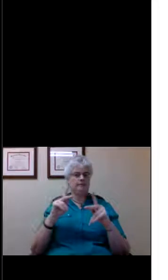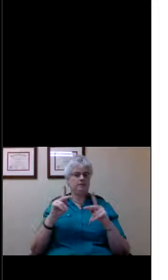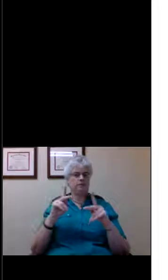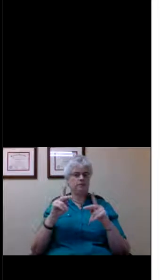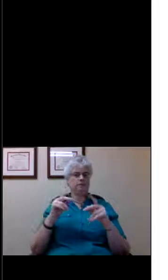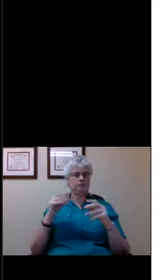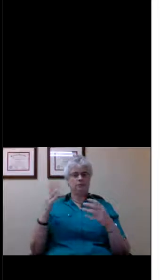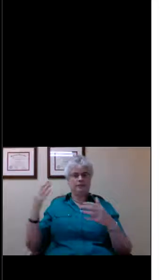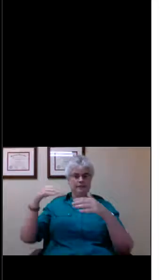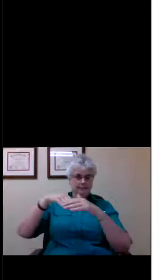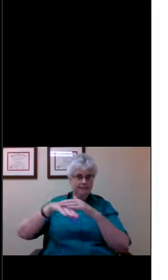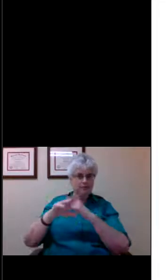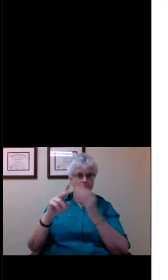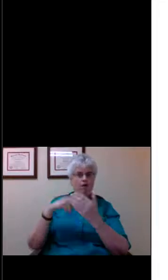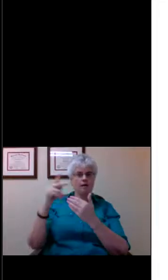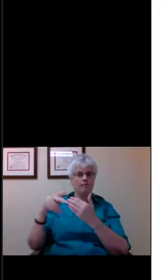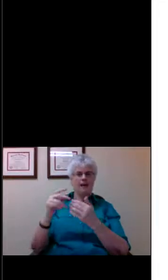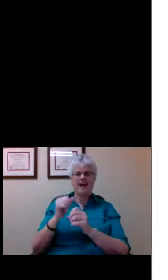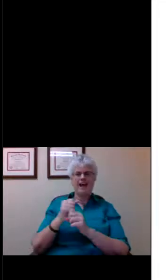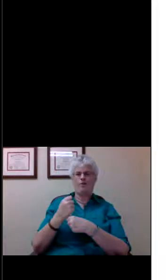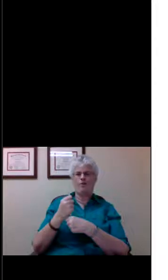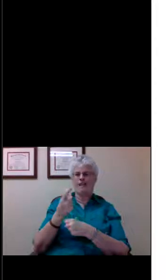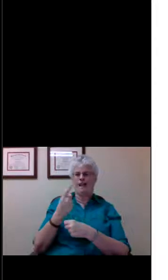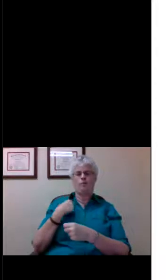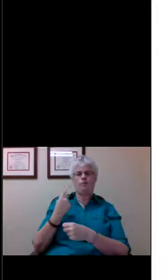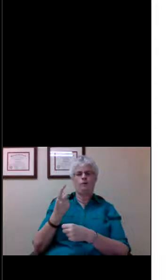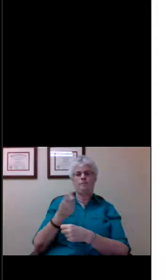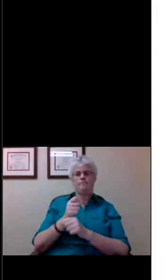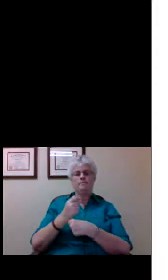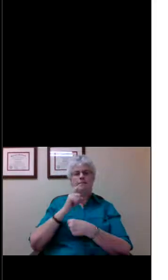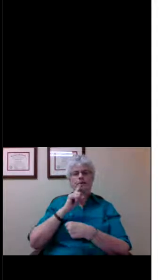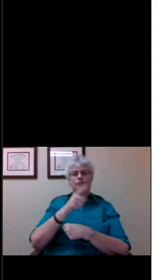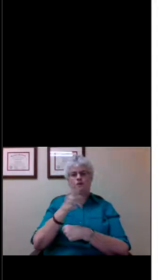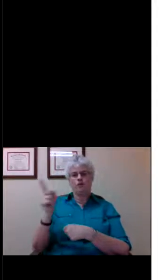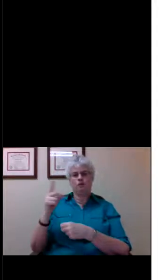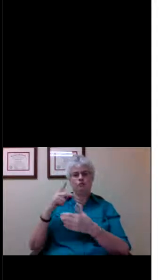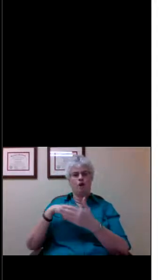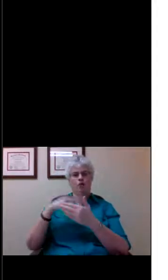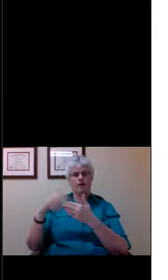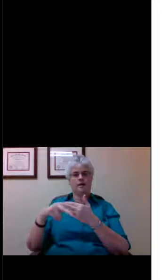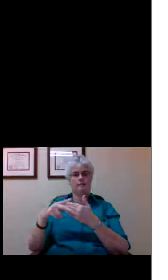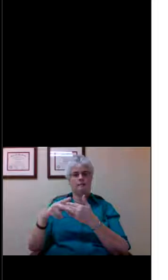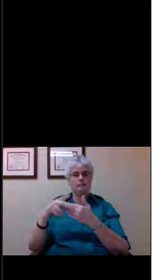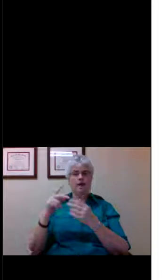stability and when people come in to a program, how do we make sure that those